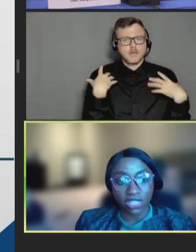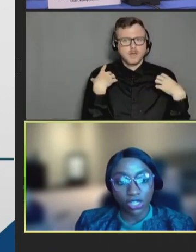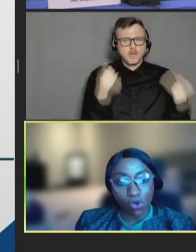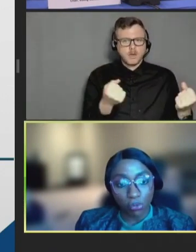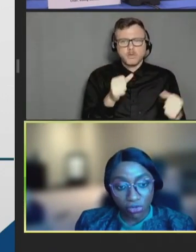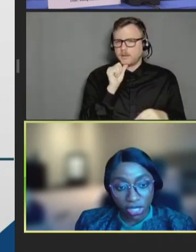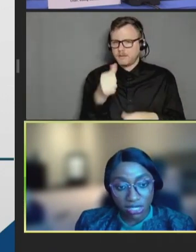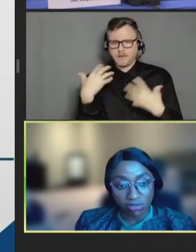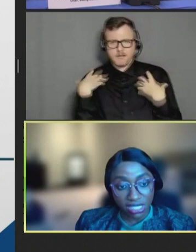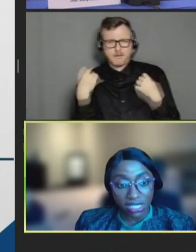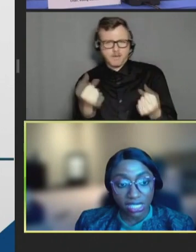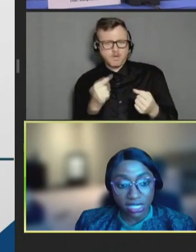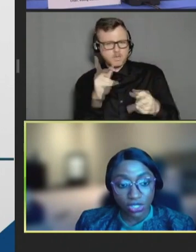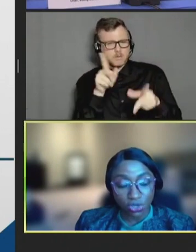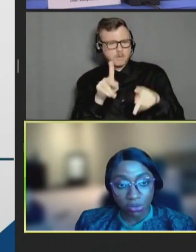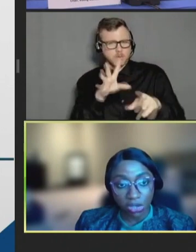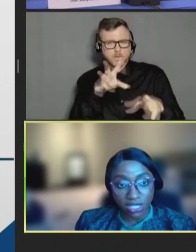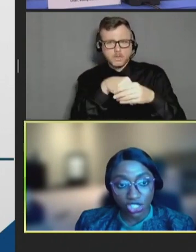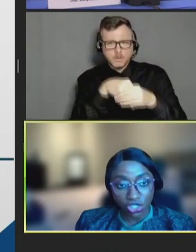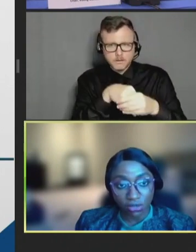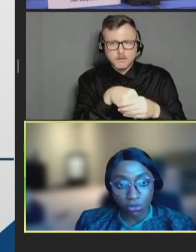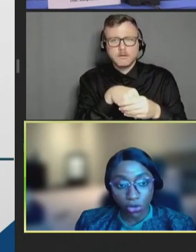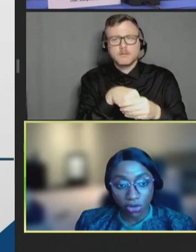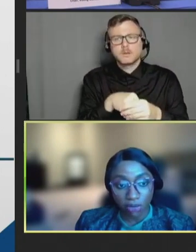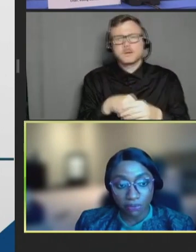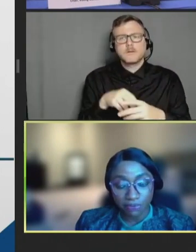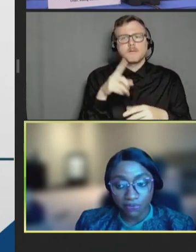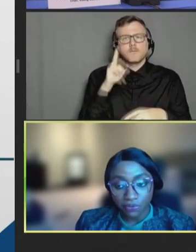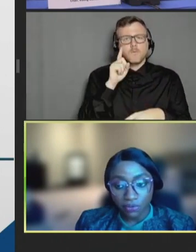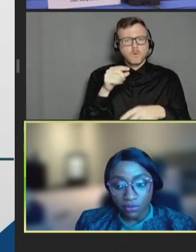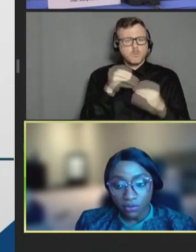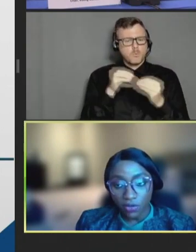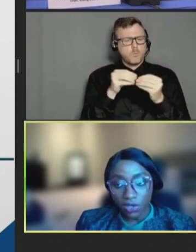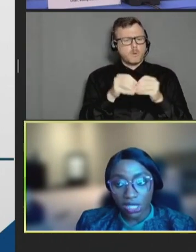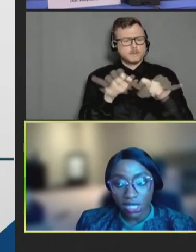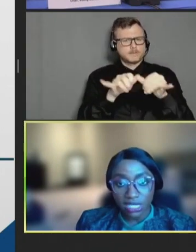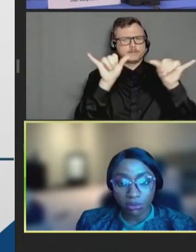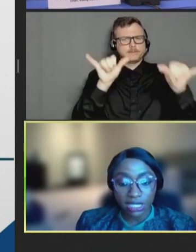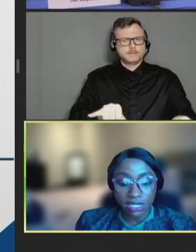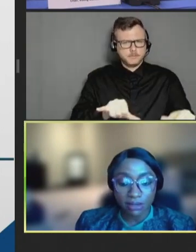that incorporates resilience into the immunization program. Next slide please.